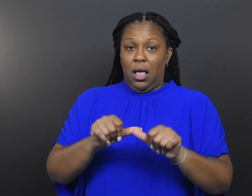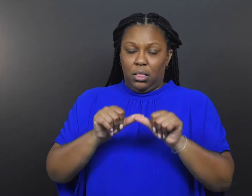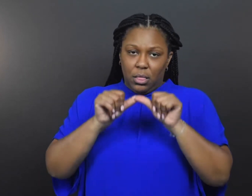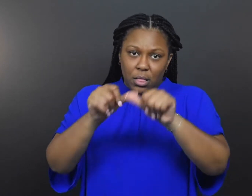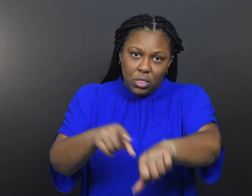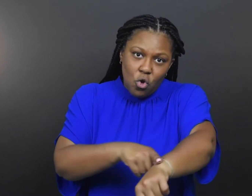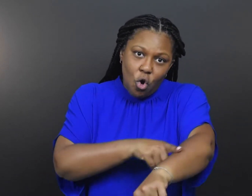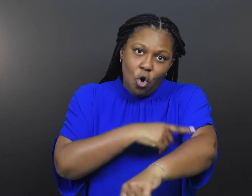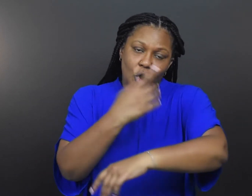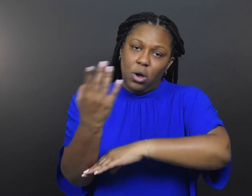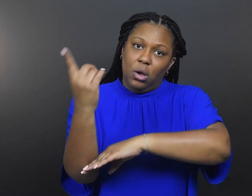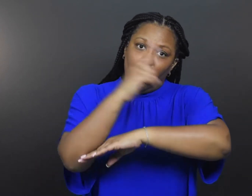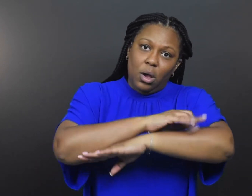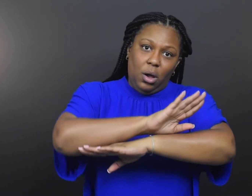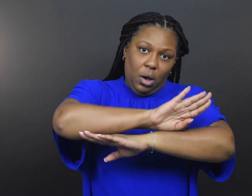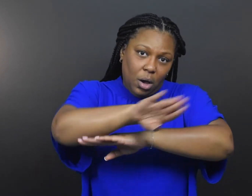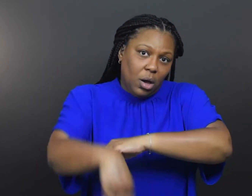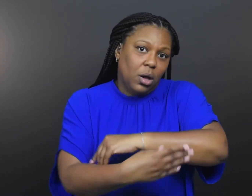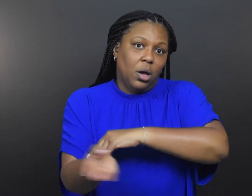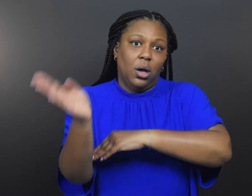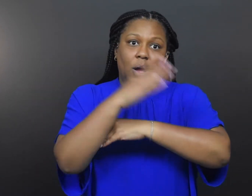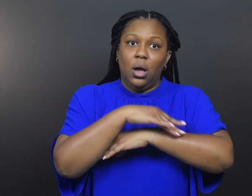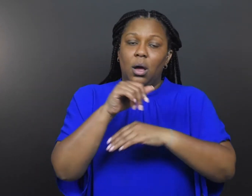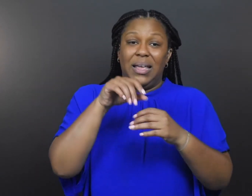But during long days and nights in the laboratory,